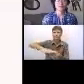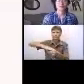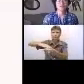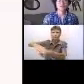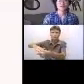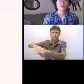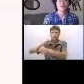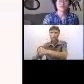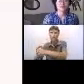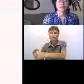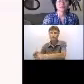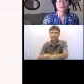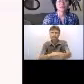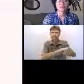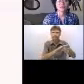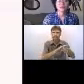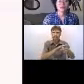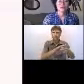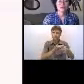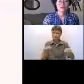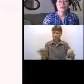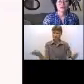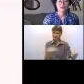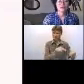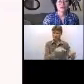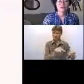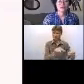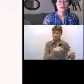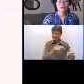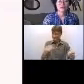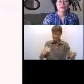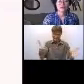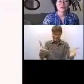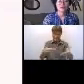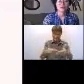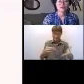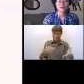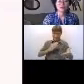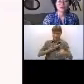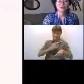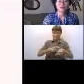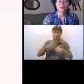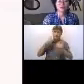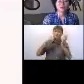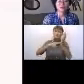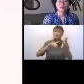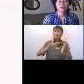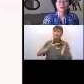here before us as settlers through residential schools and Sixties Scoop and the various